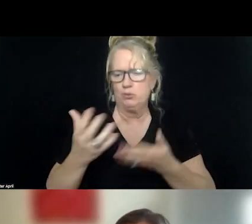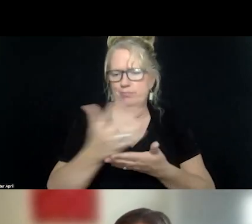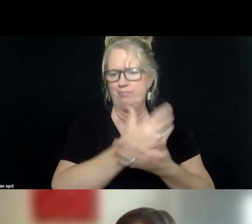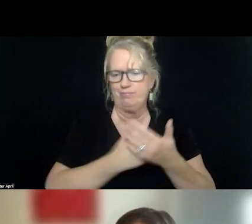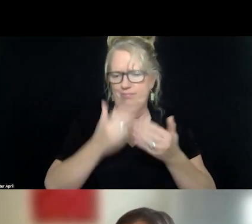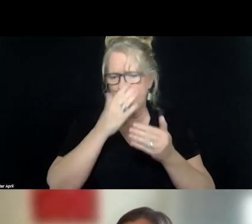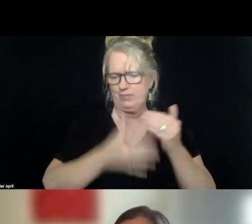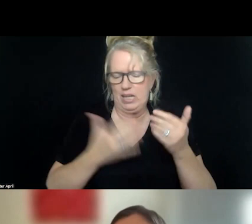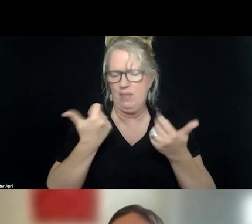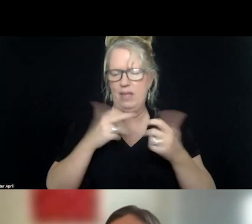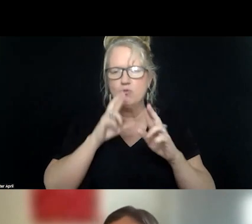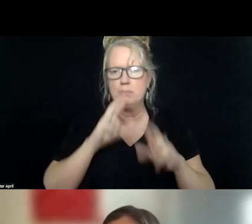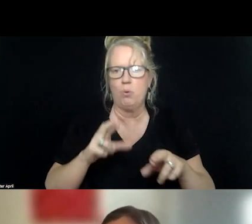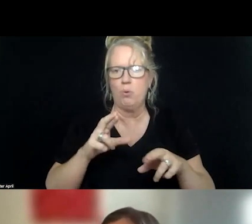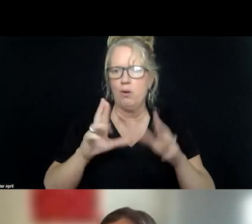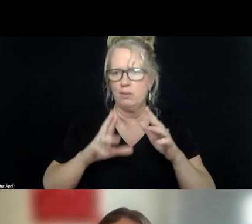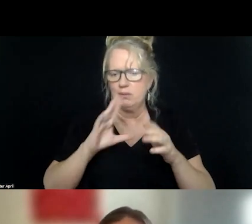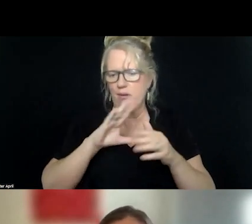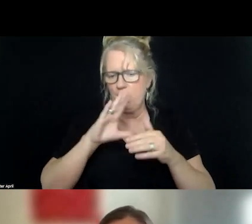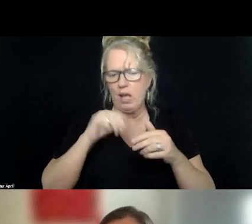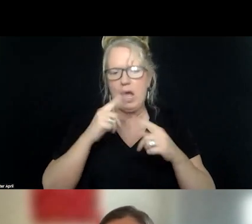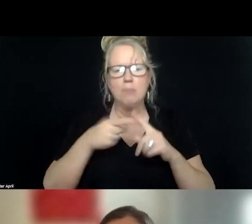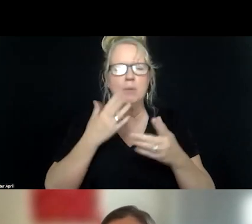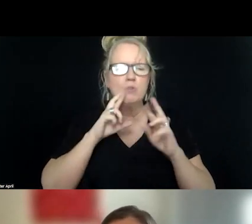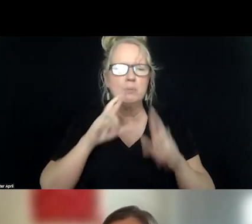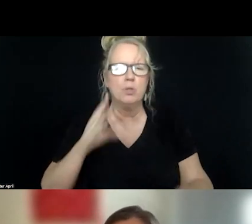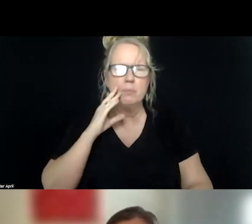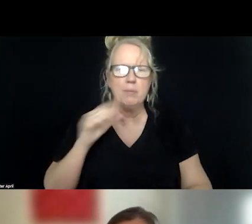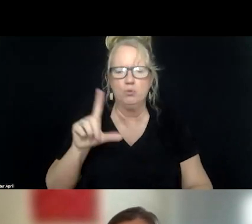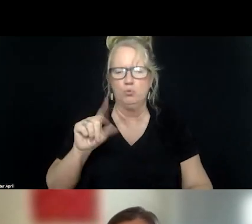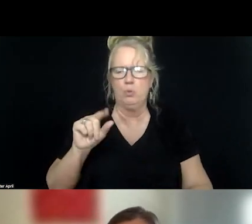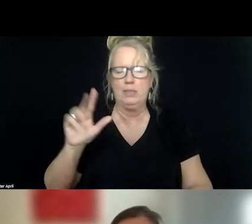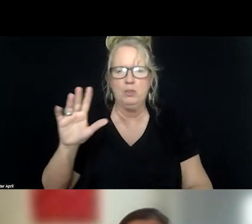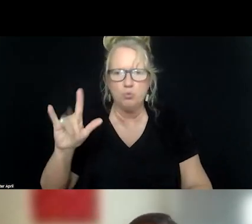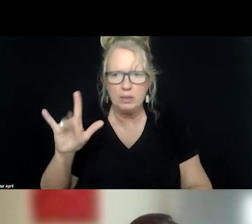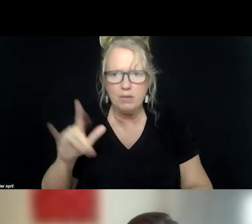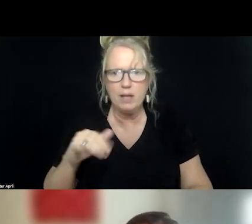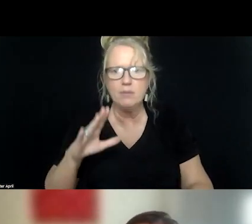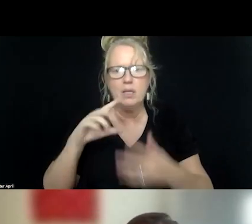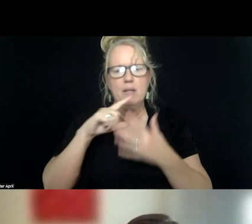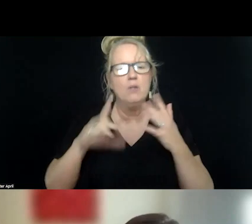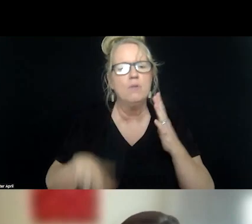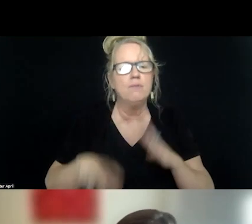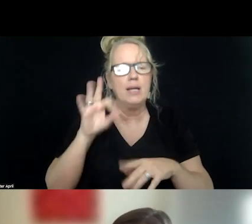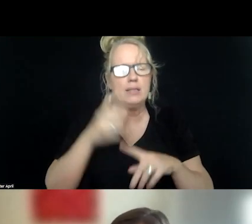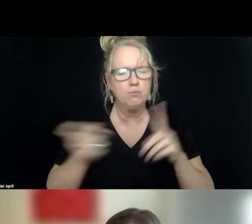THESE FINDINGS, WHICH I WILL BE REPORTING OUT IN PROBABLY 2025. THESE ARE FINDINGS FROM THE SURVEY.